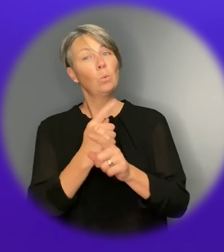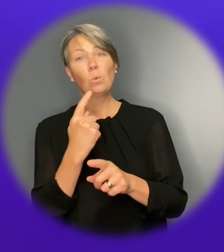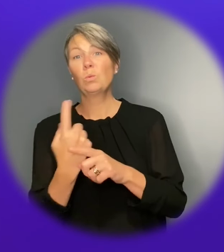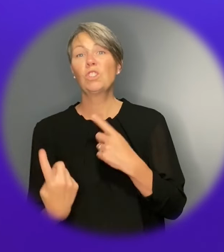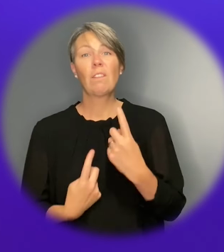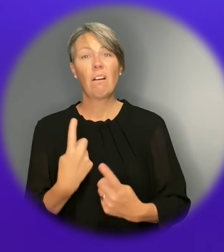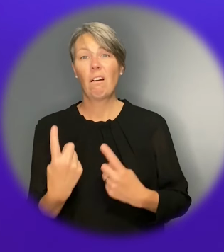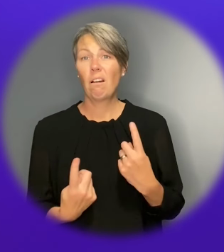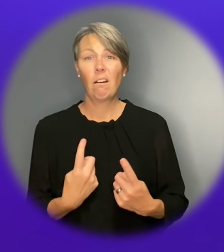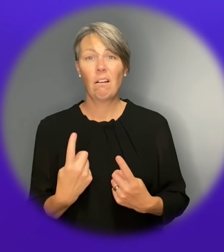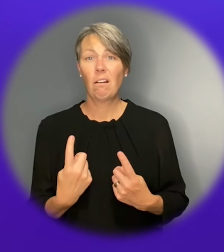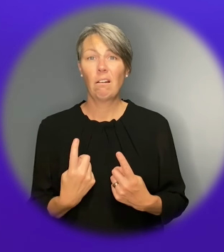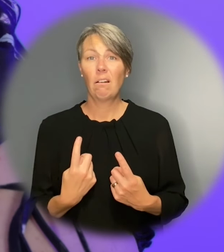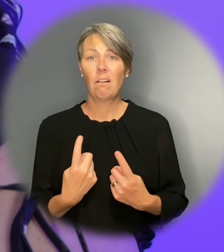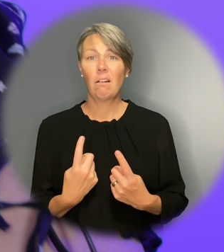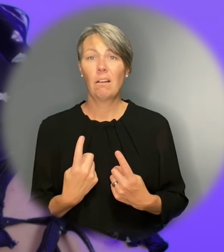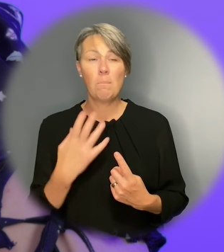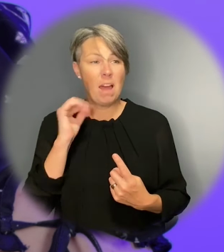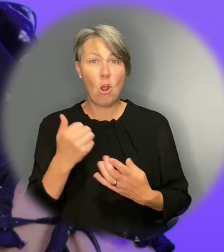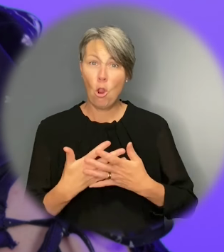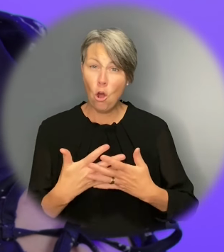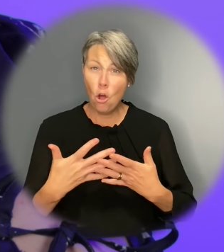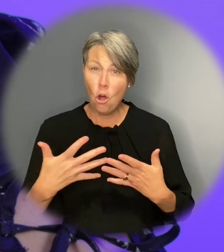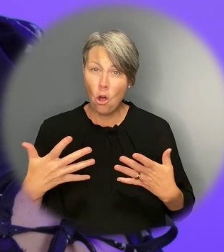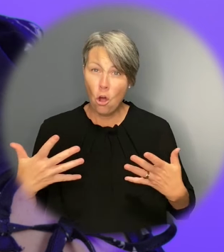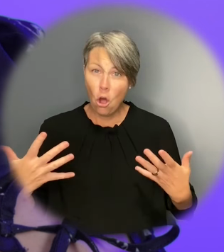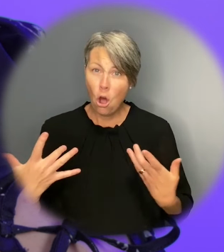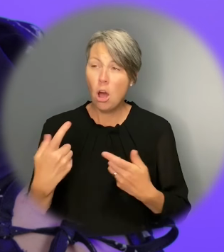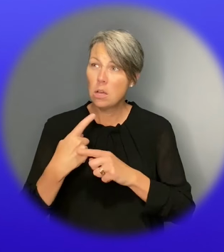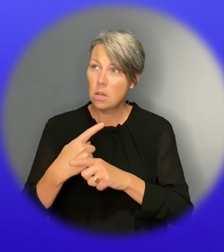of a conversation you need to have to make sure that you are both on the same page.